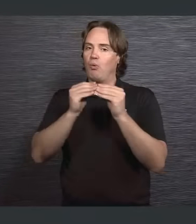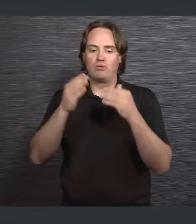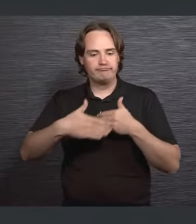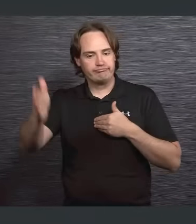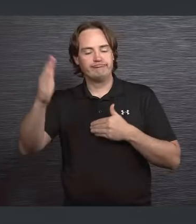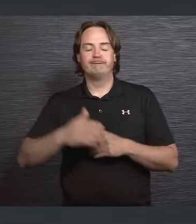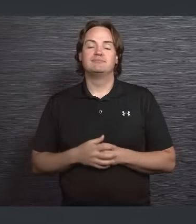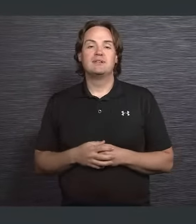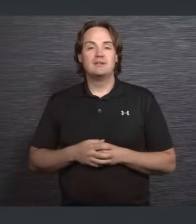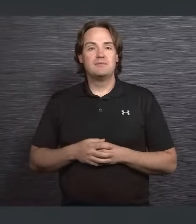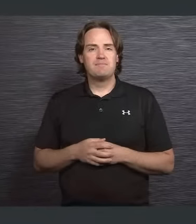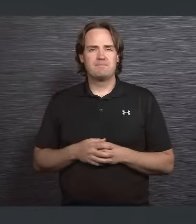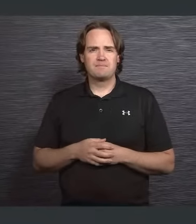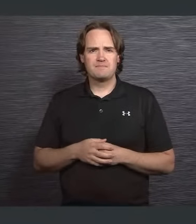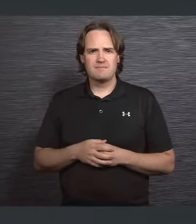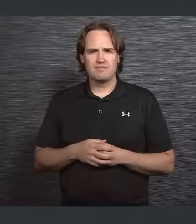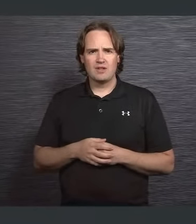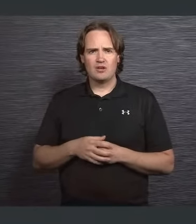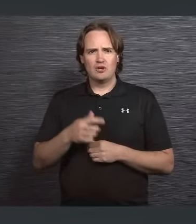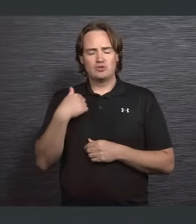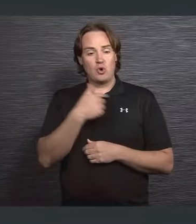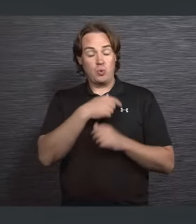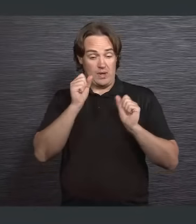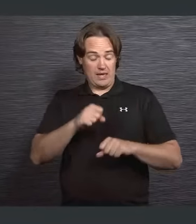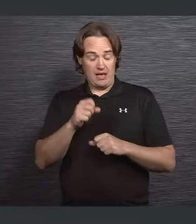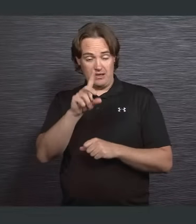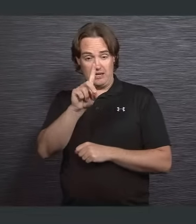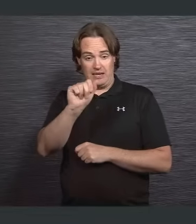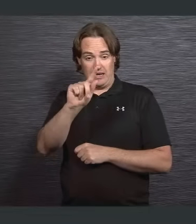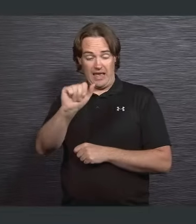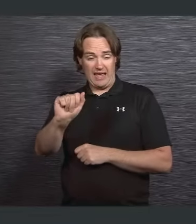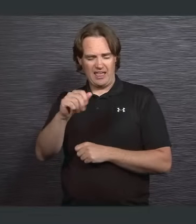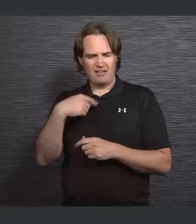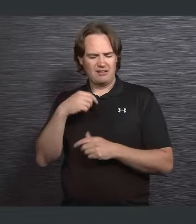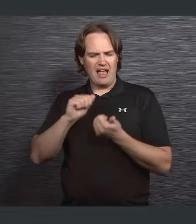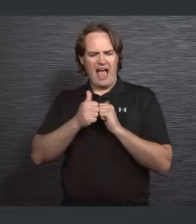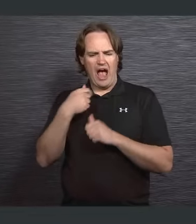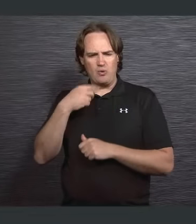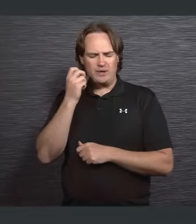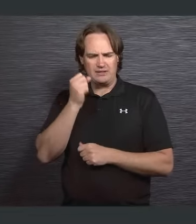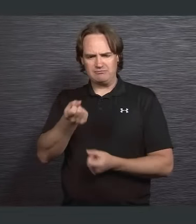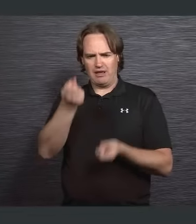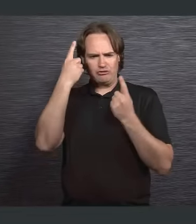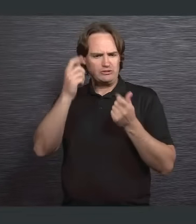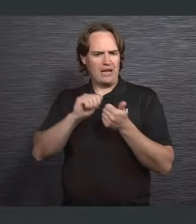And the most natural way to visualize such data is through intuitive interactive photo real augmentation.